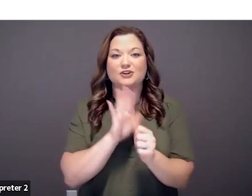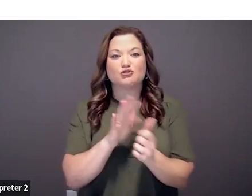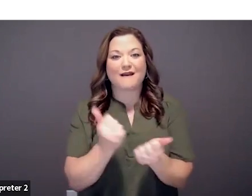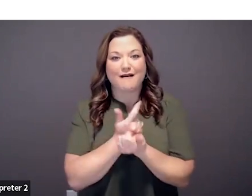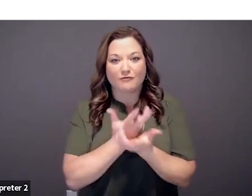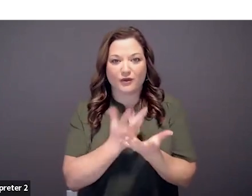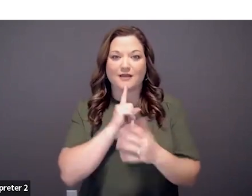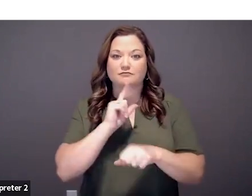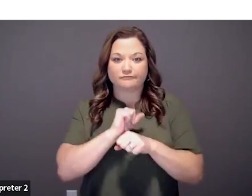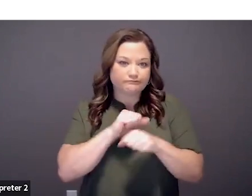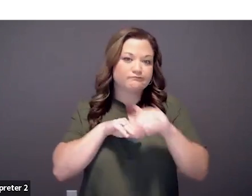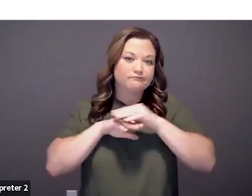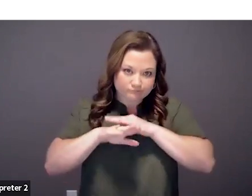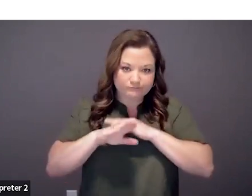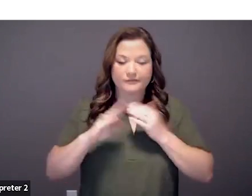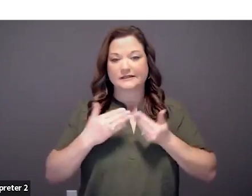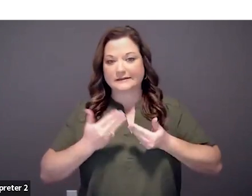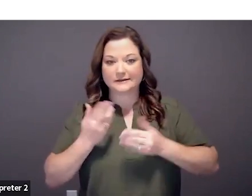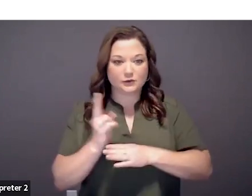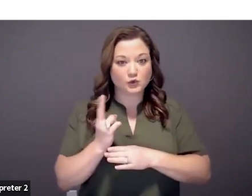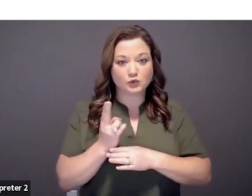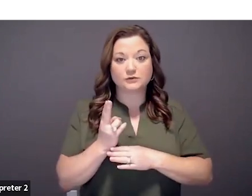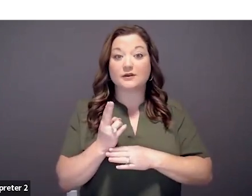and easy to use and they got a significant increase,